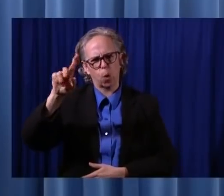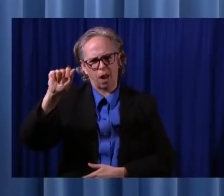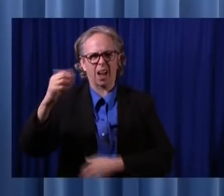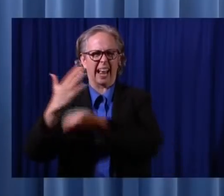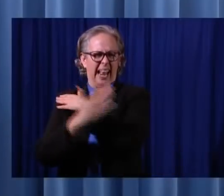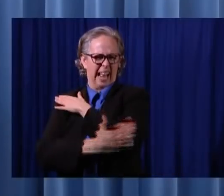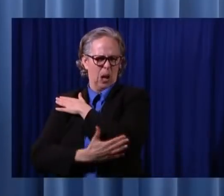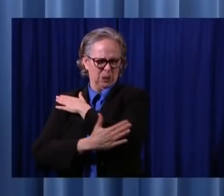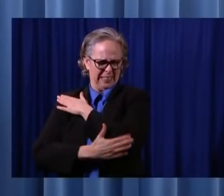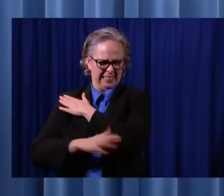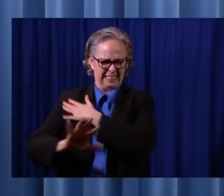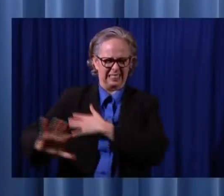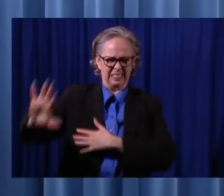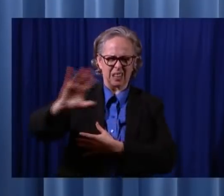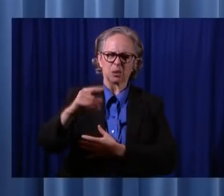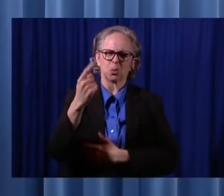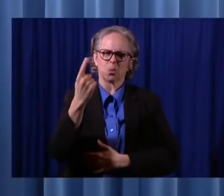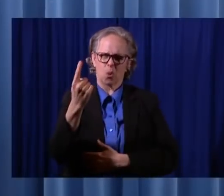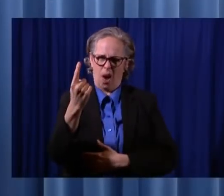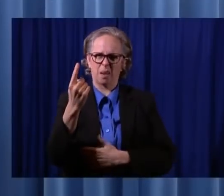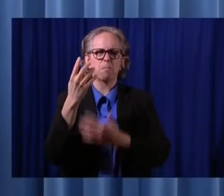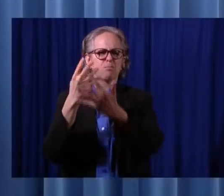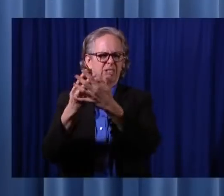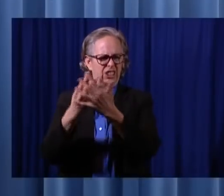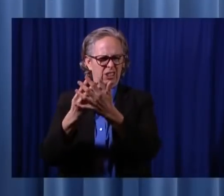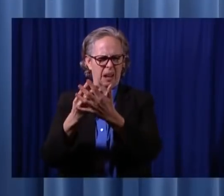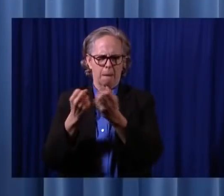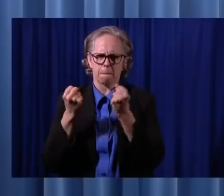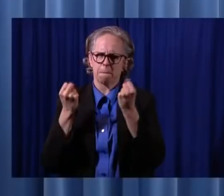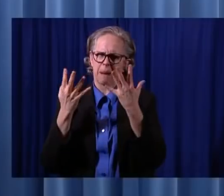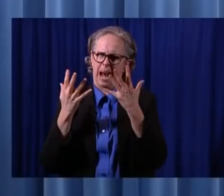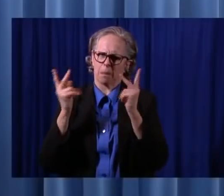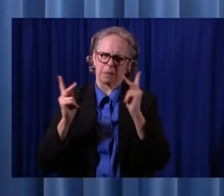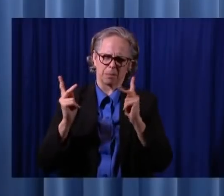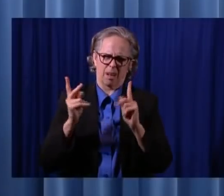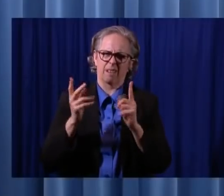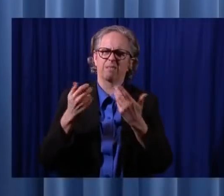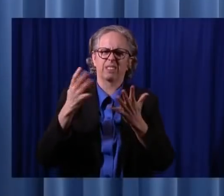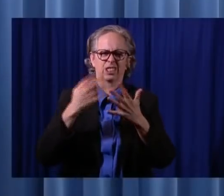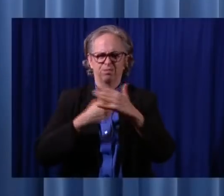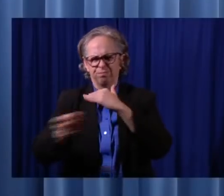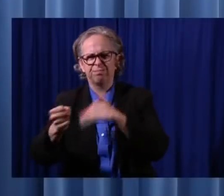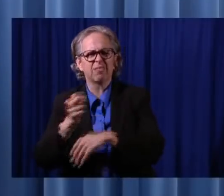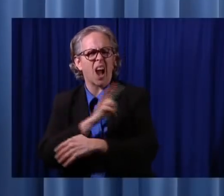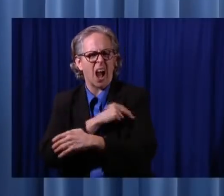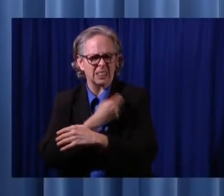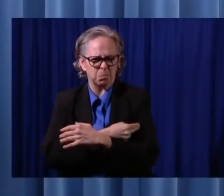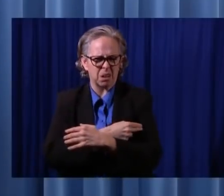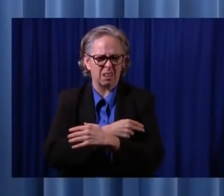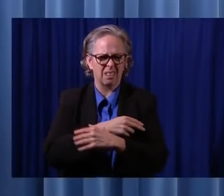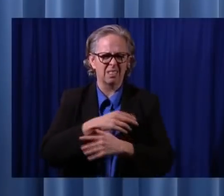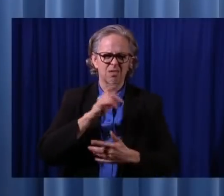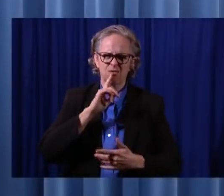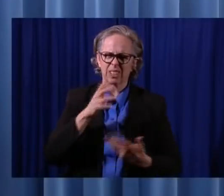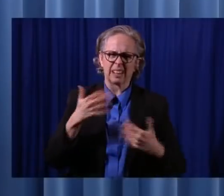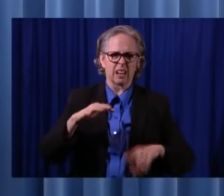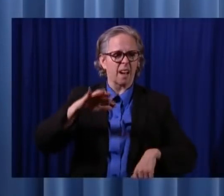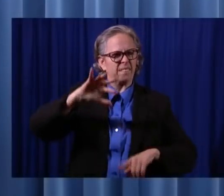CORRECTION OFFICER FOR 18 YEARS AND WITH THE LAKE ERIE CORRECTIONAL INSTITUTION WHICH IS A PRIVATELY OPERATED PRISON